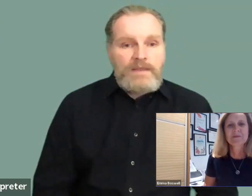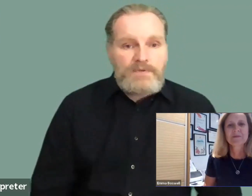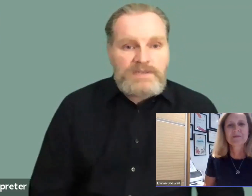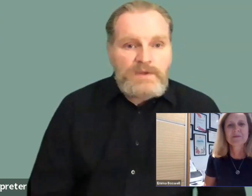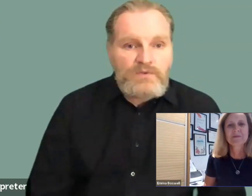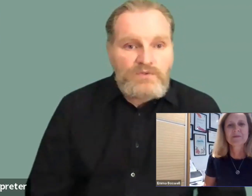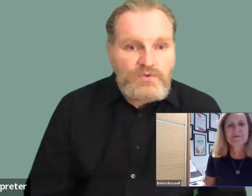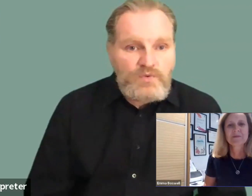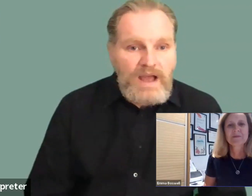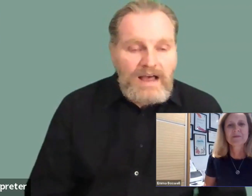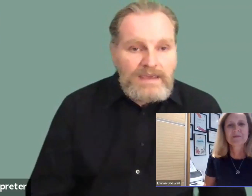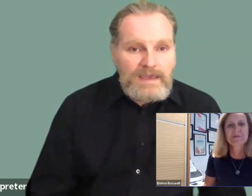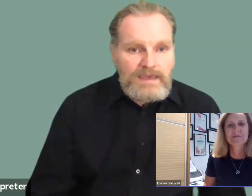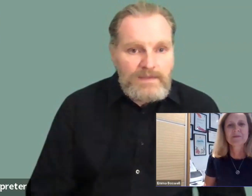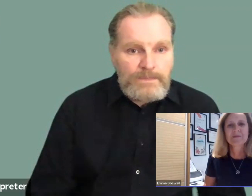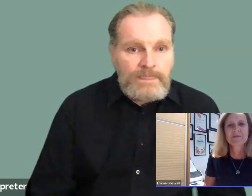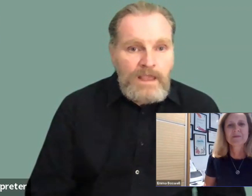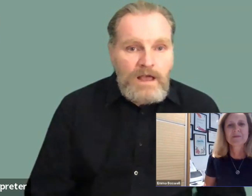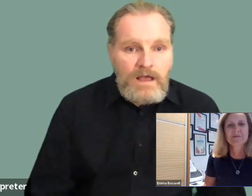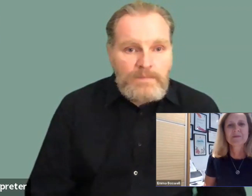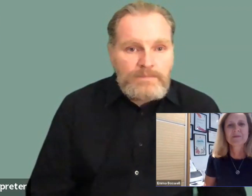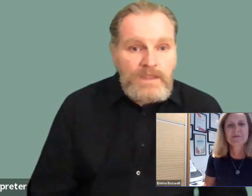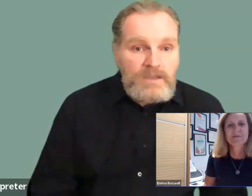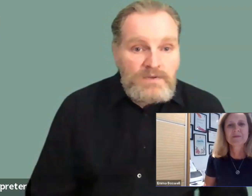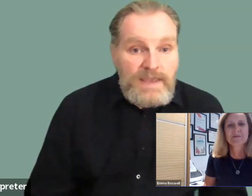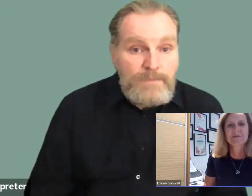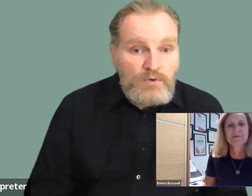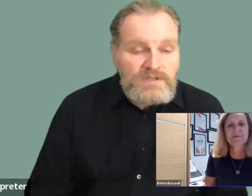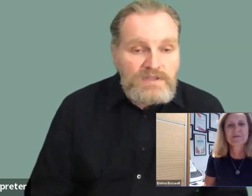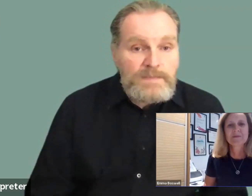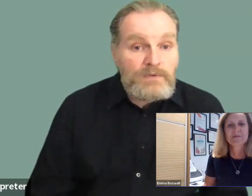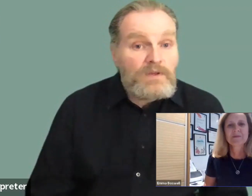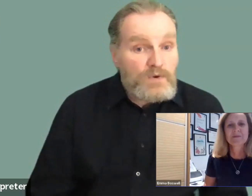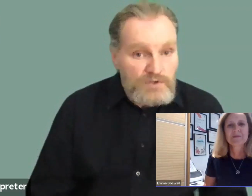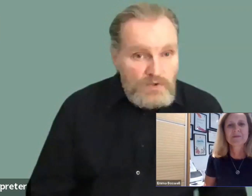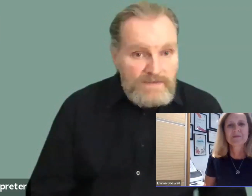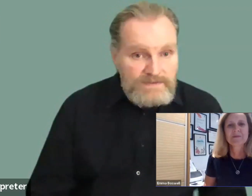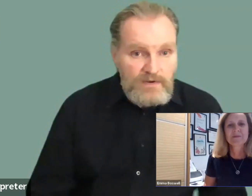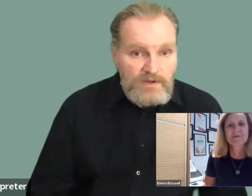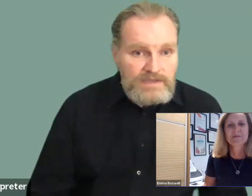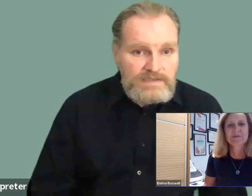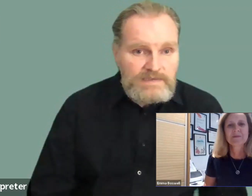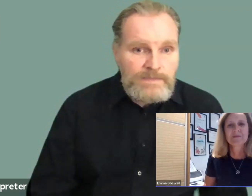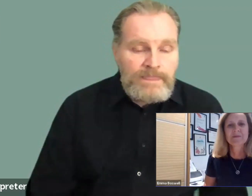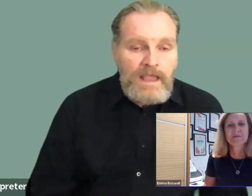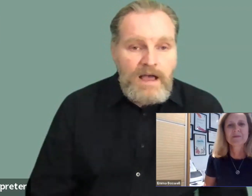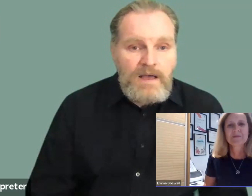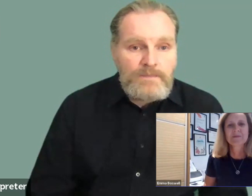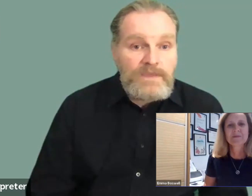Now, that brings me on to eyecare. It's important that people, of course, look after their eyes.